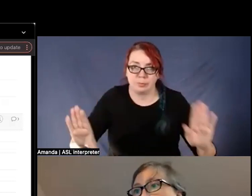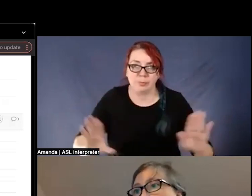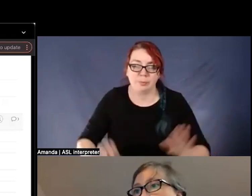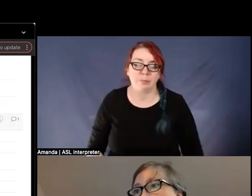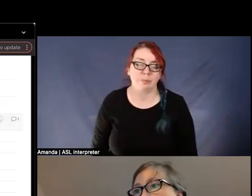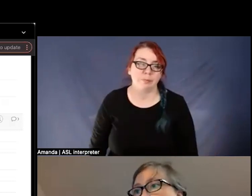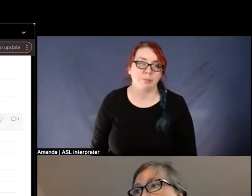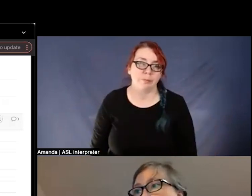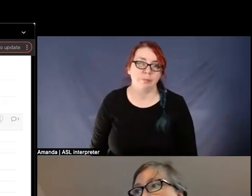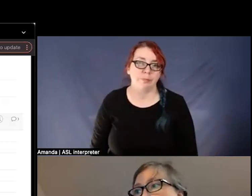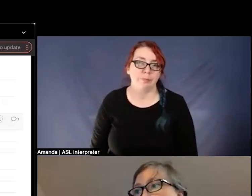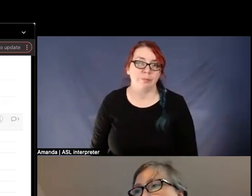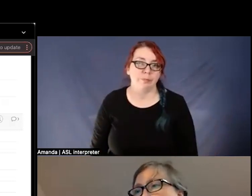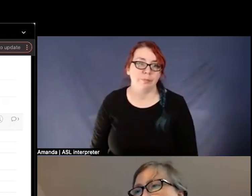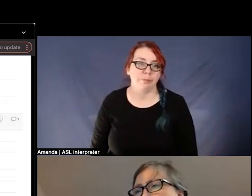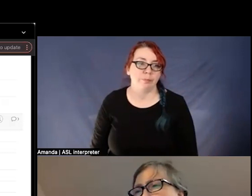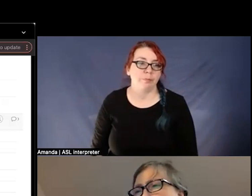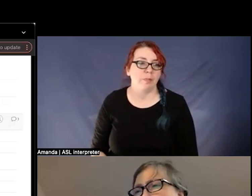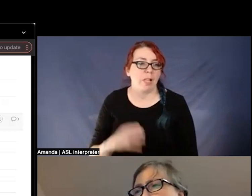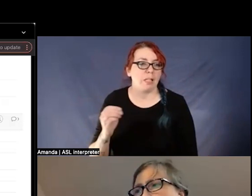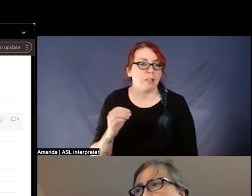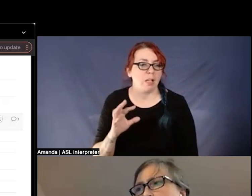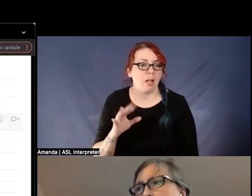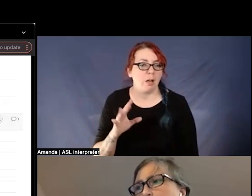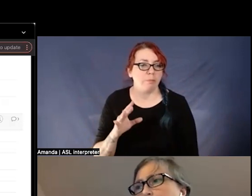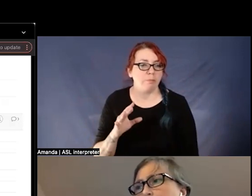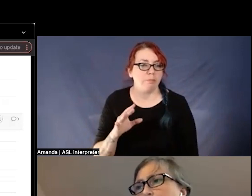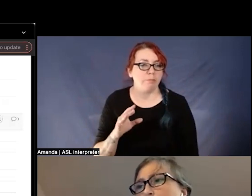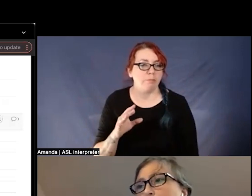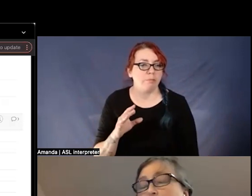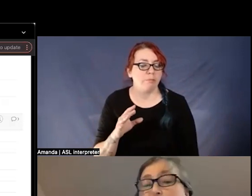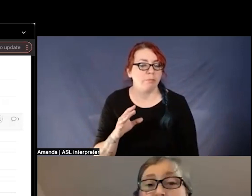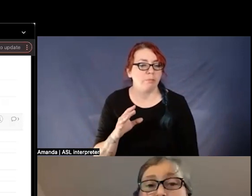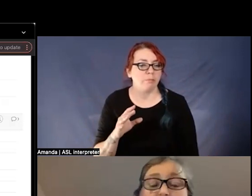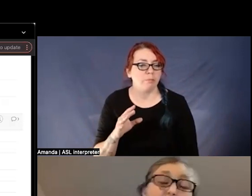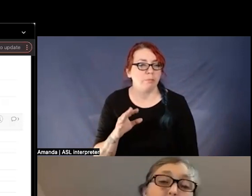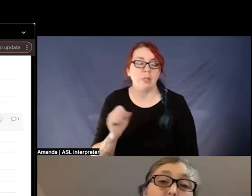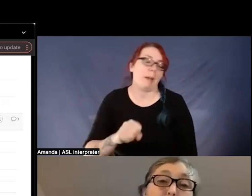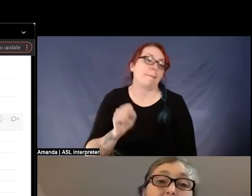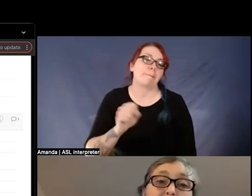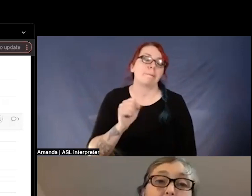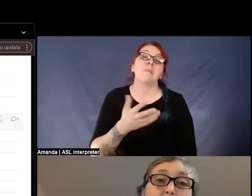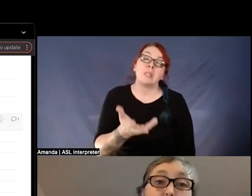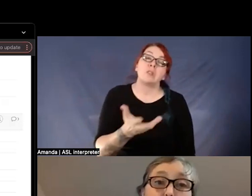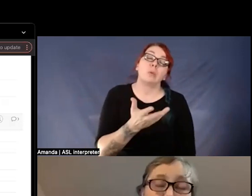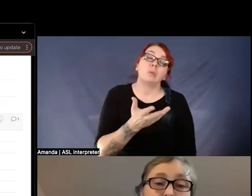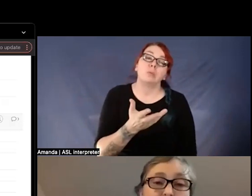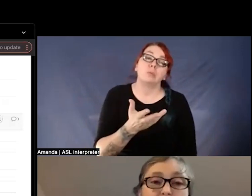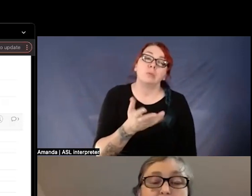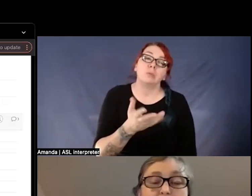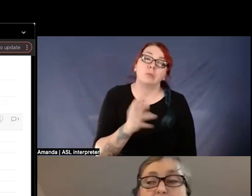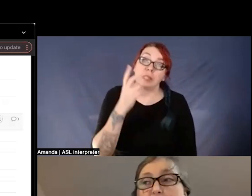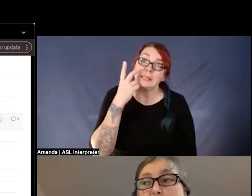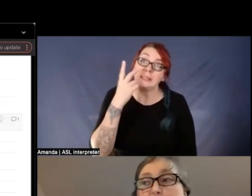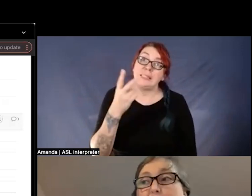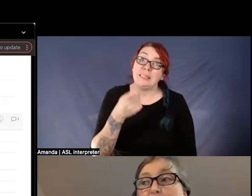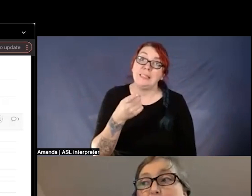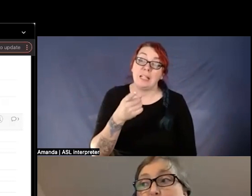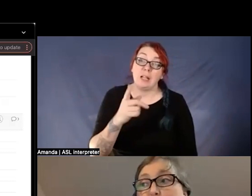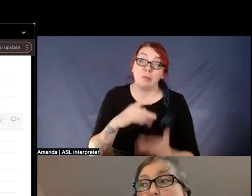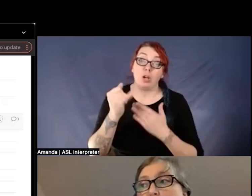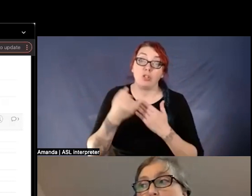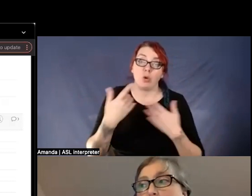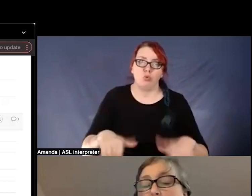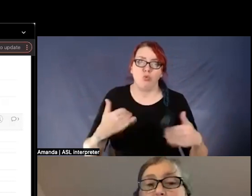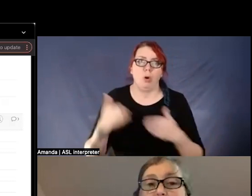And yes, okay, so you can see that you can break large projects down into manageable